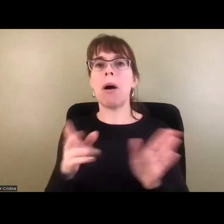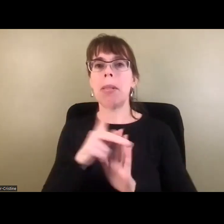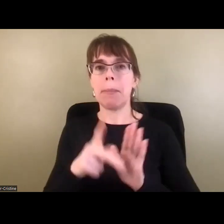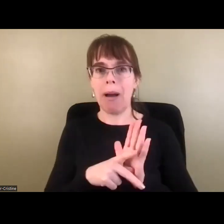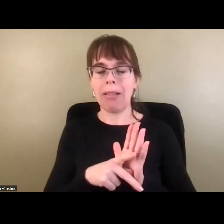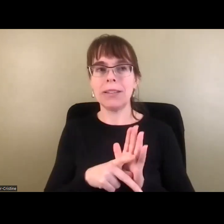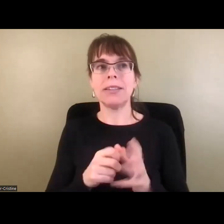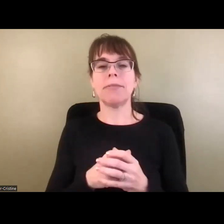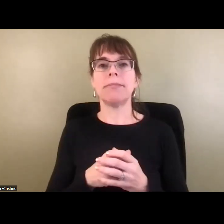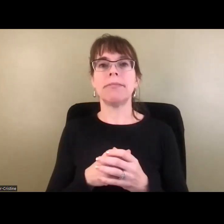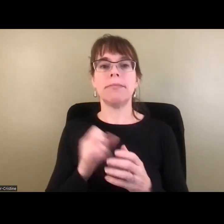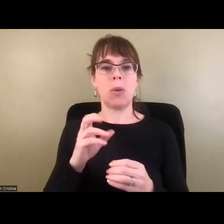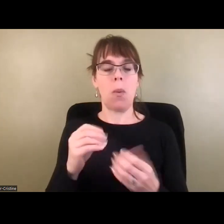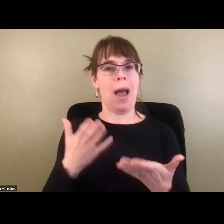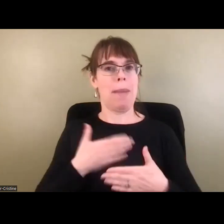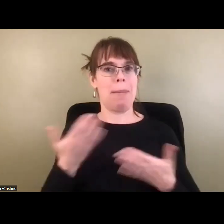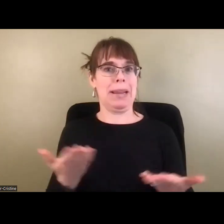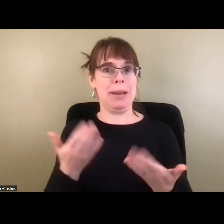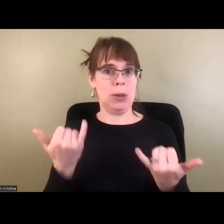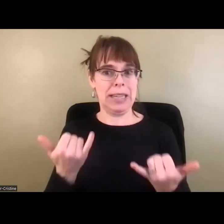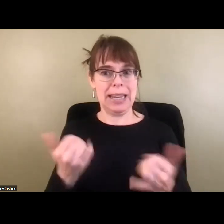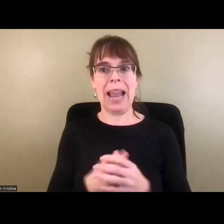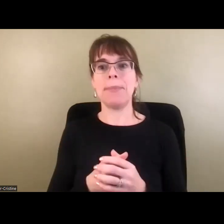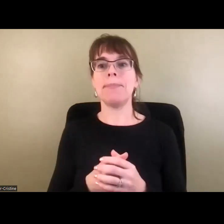So I'm super excited to be here today. I'll tell you a little about Cobalt,